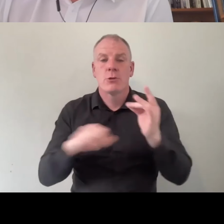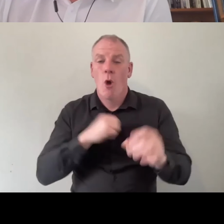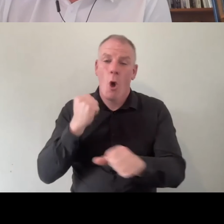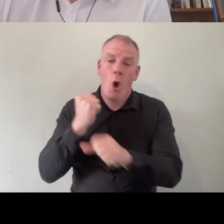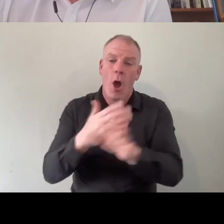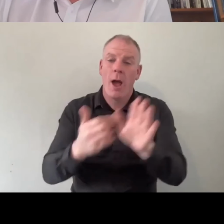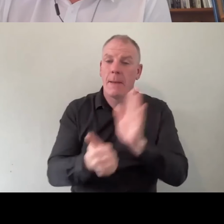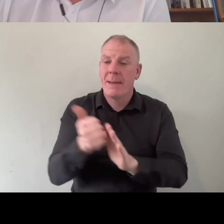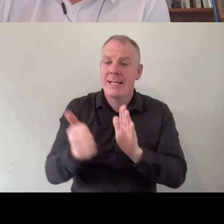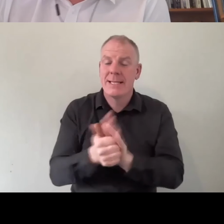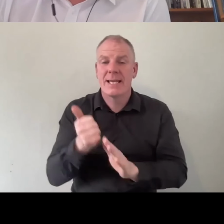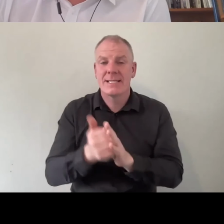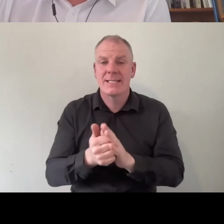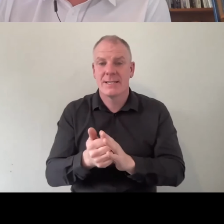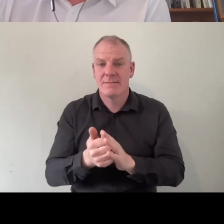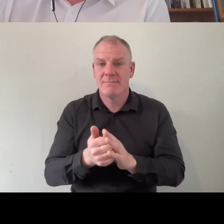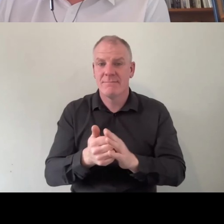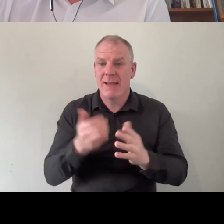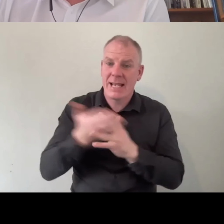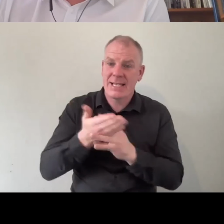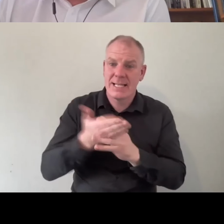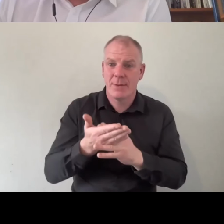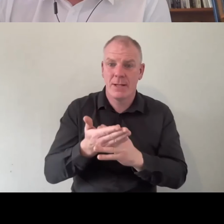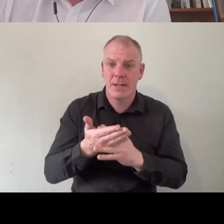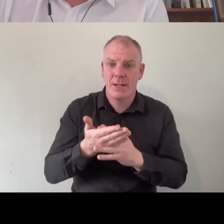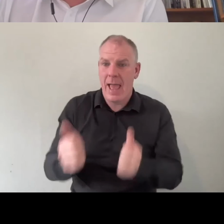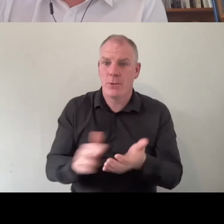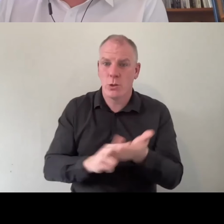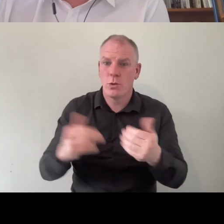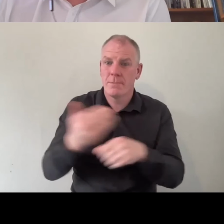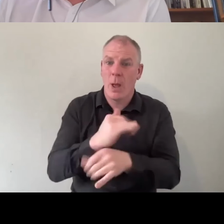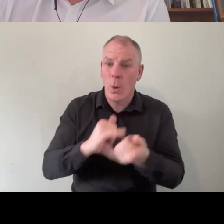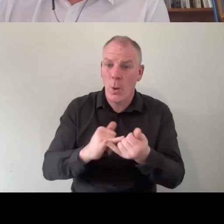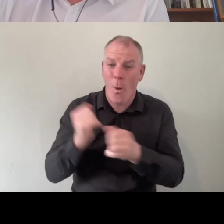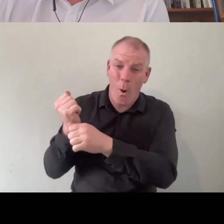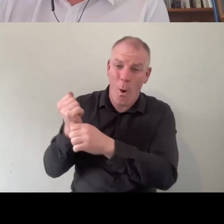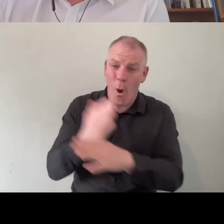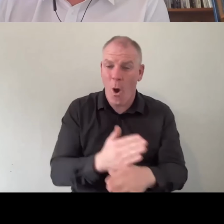are accessible and usable for all. And a few little tips here is one,